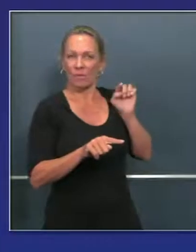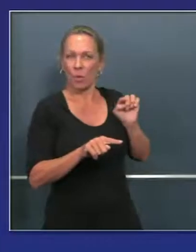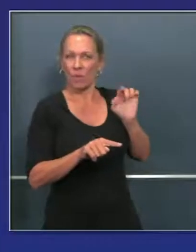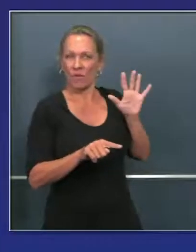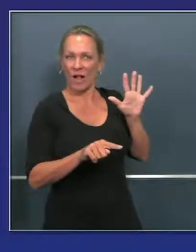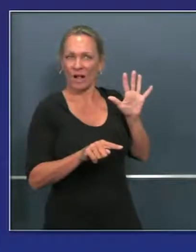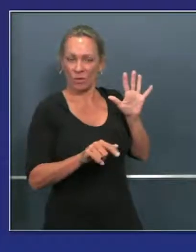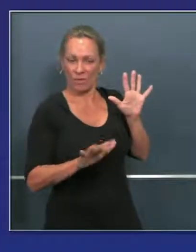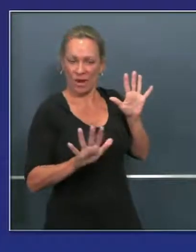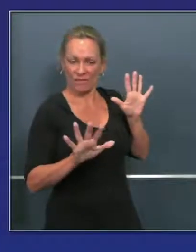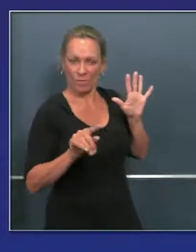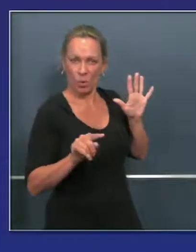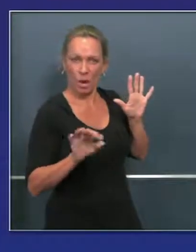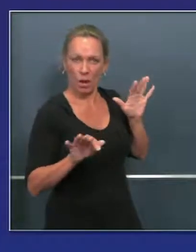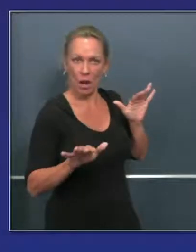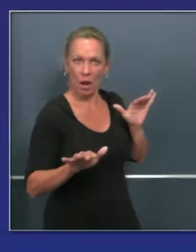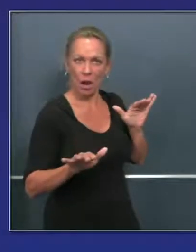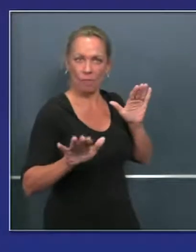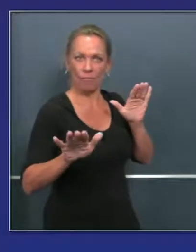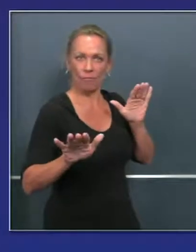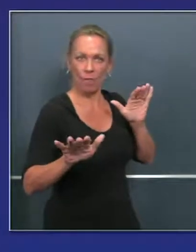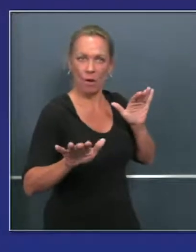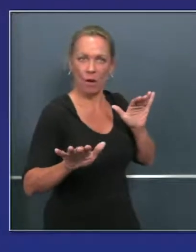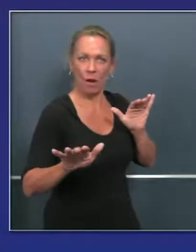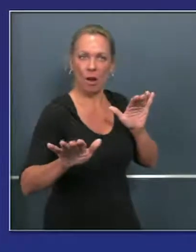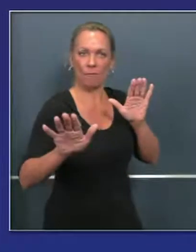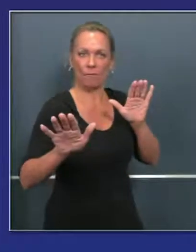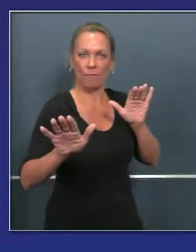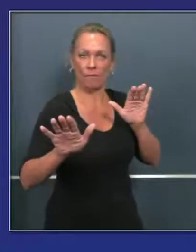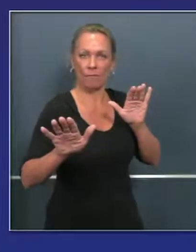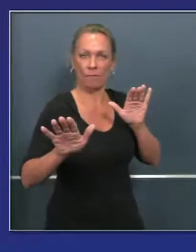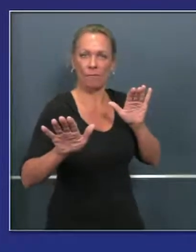it relates to hospitalizations not surprisingly accordingly you're seeing hospitalizations